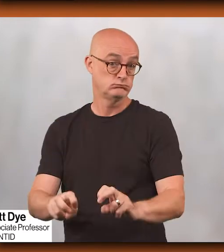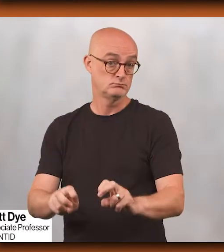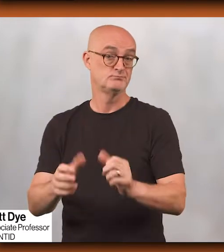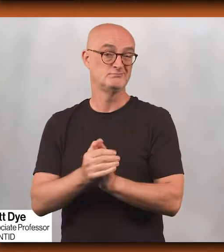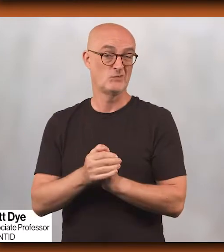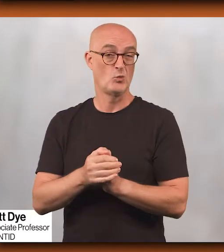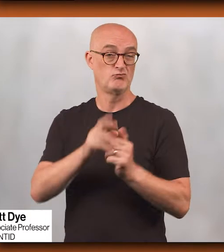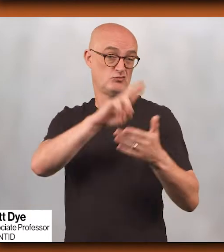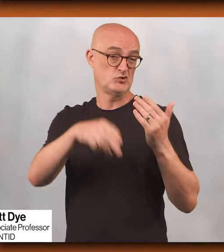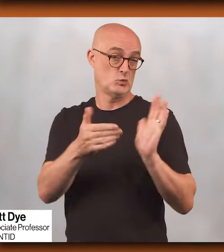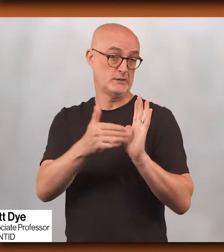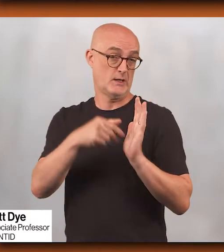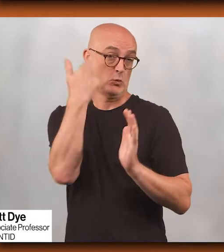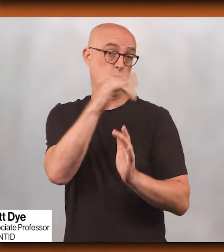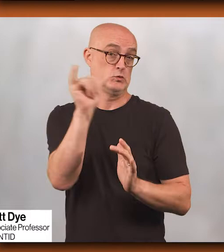Let's look at the results again.